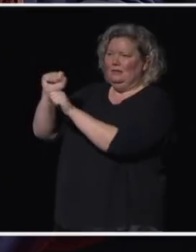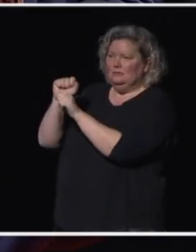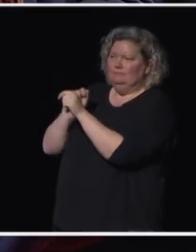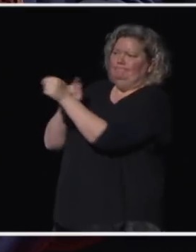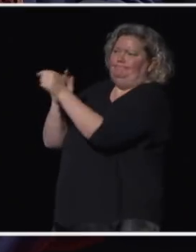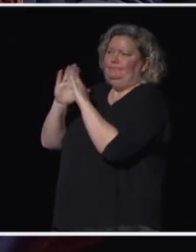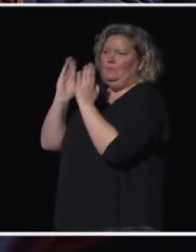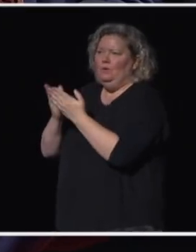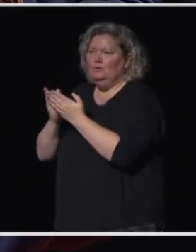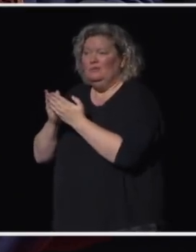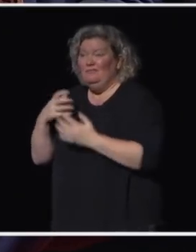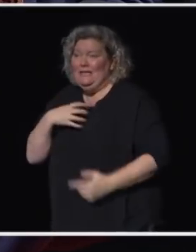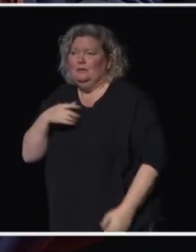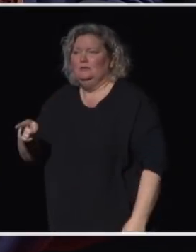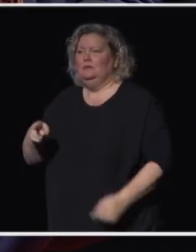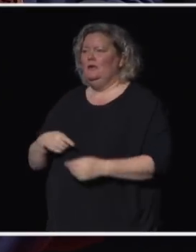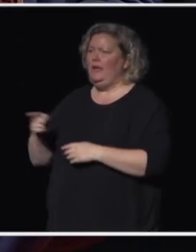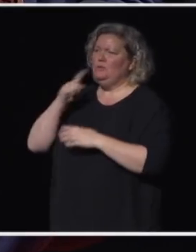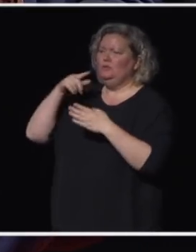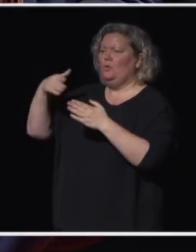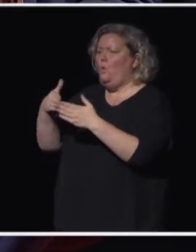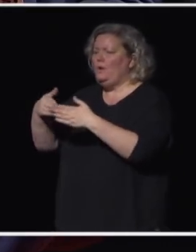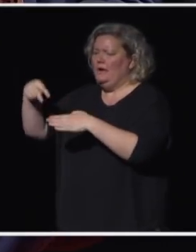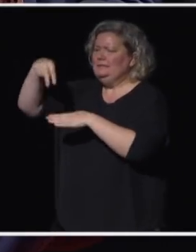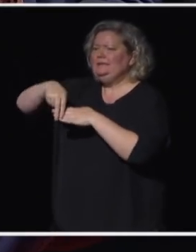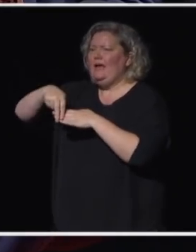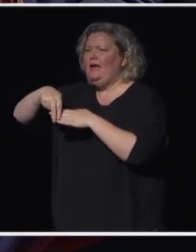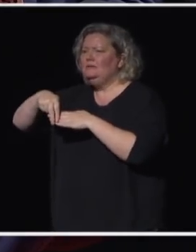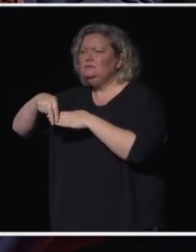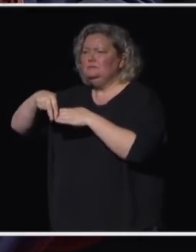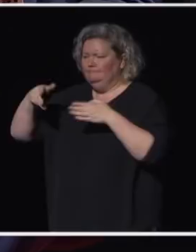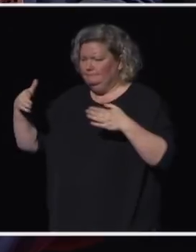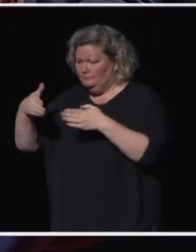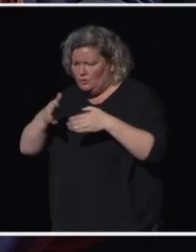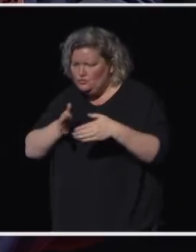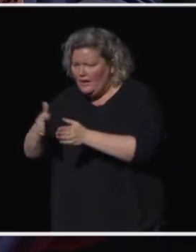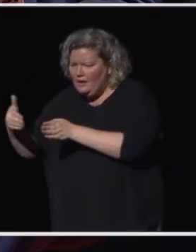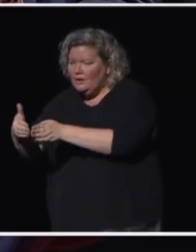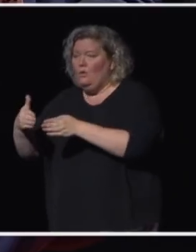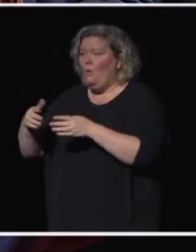They would stand on the corner of Gwynn Oak and Liberty or Cold Spring and Park Heights or just outside Mondawmin Mall